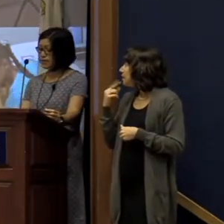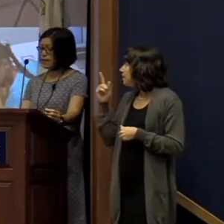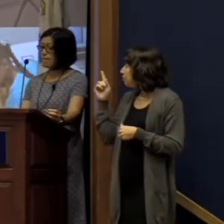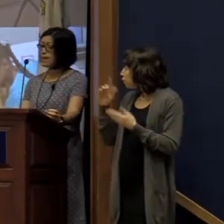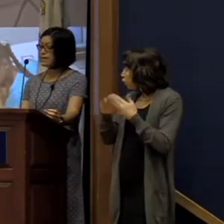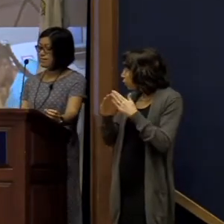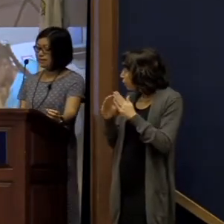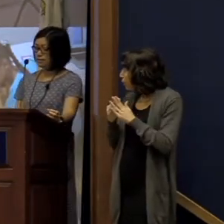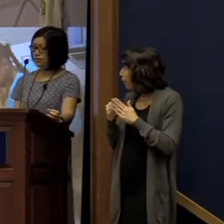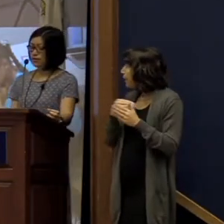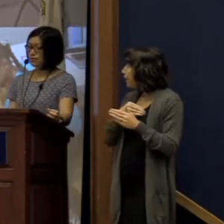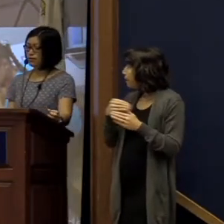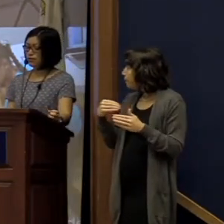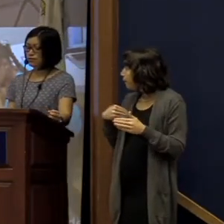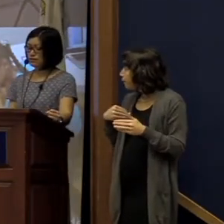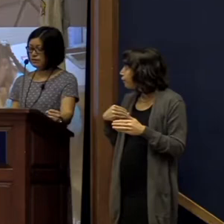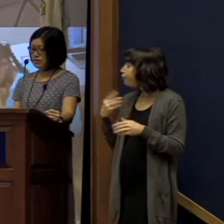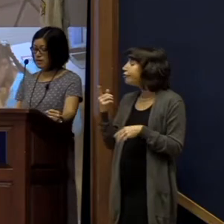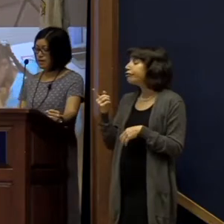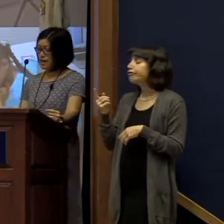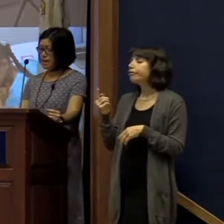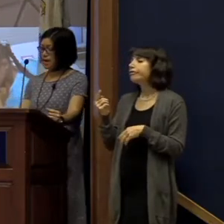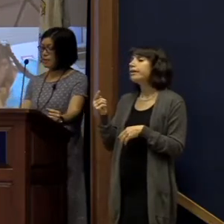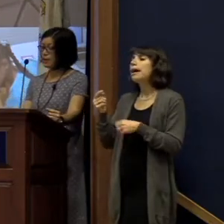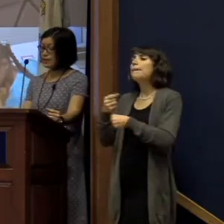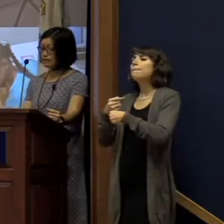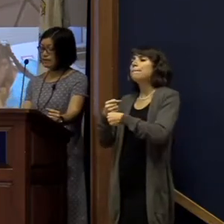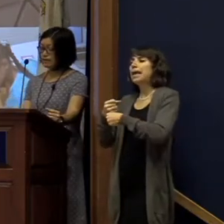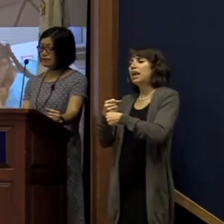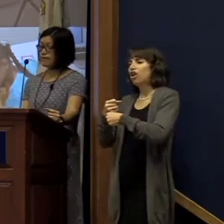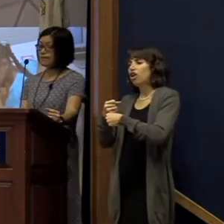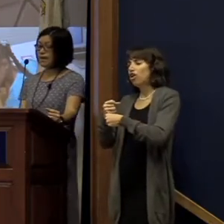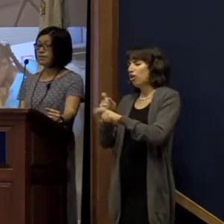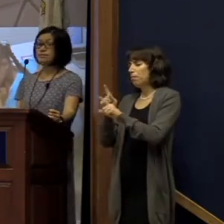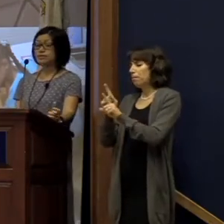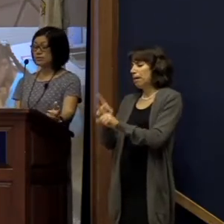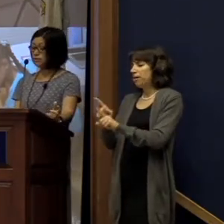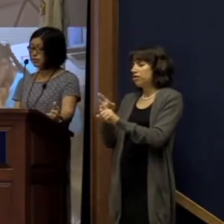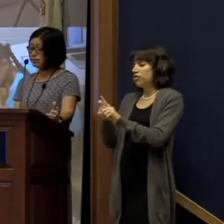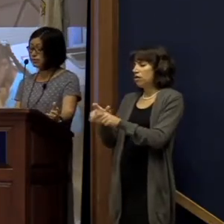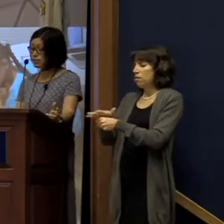Maker mentors from the local University who gave the girls feedback about the materials to use and